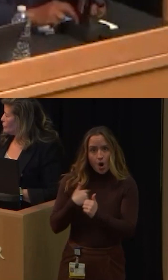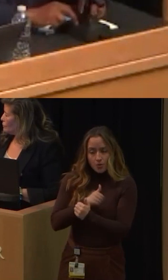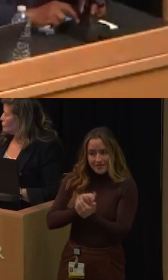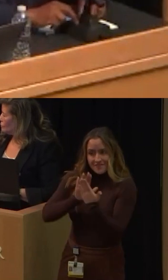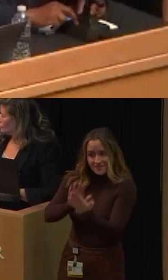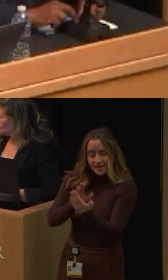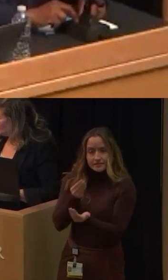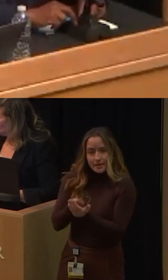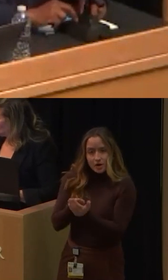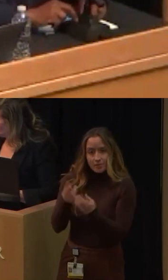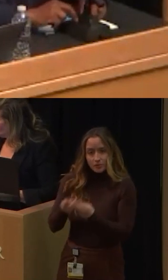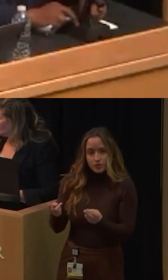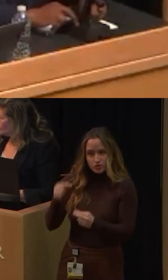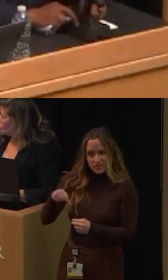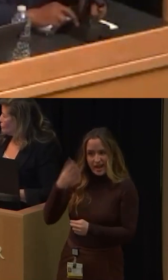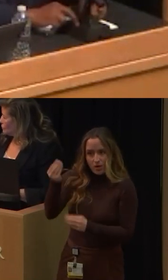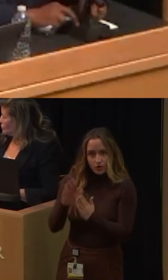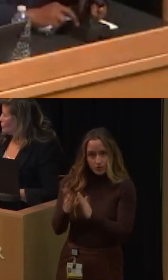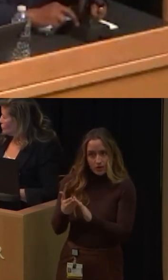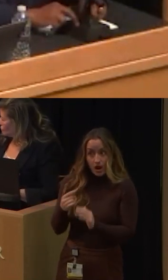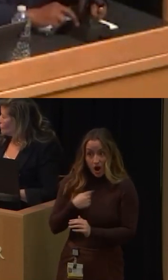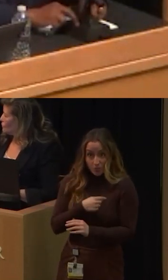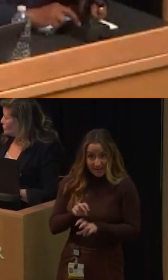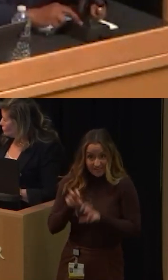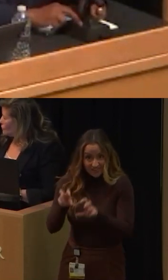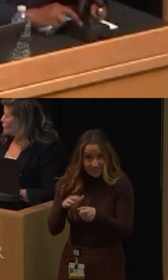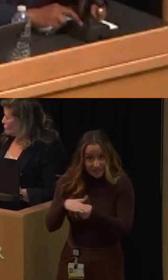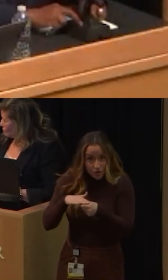Are we really investing in local vendors and local businesses?